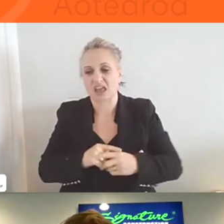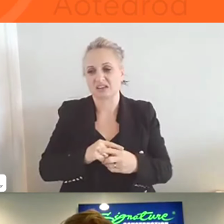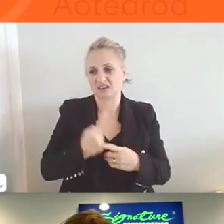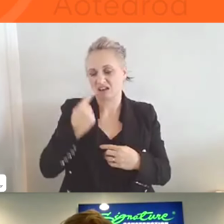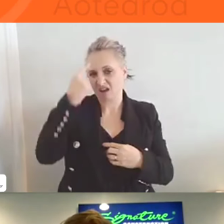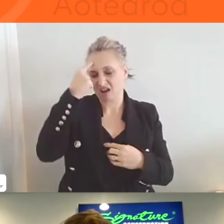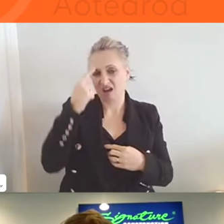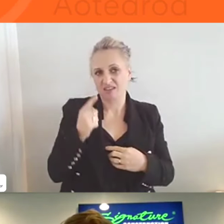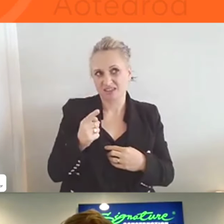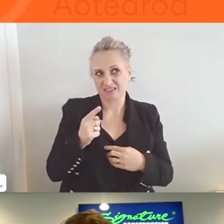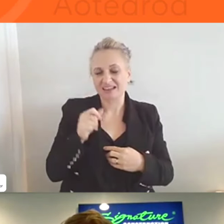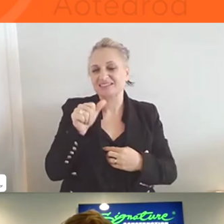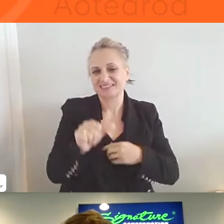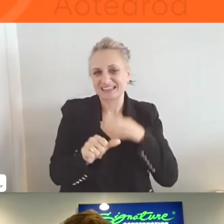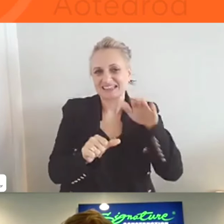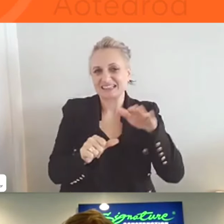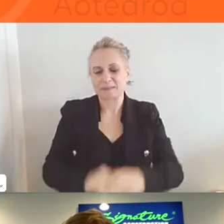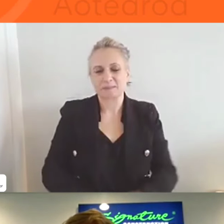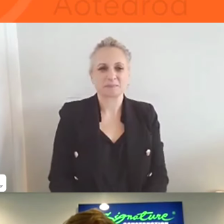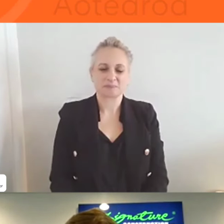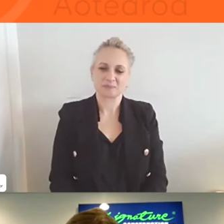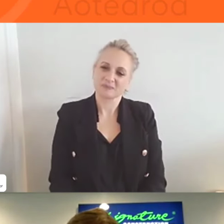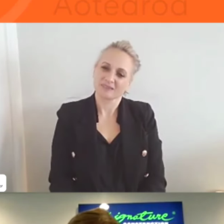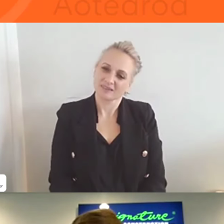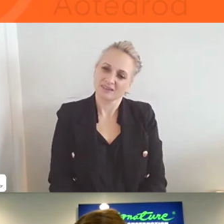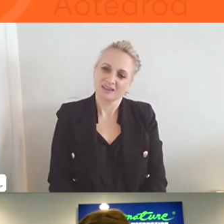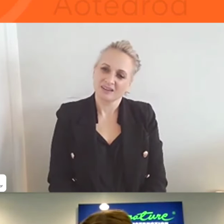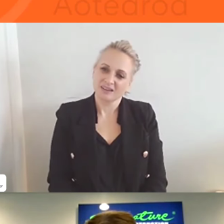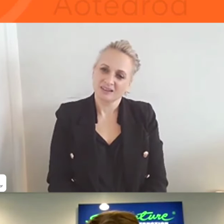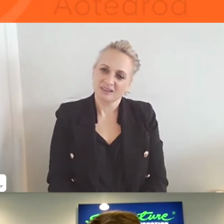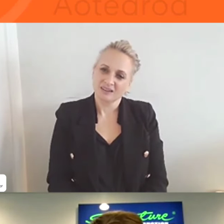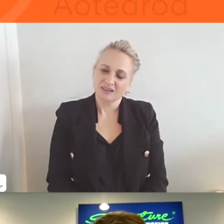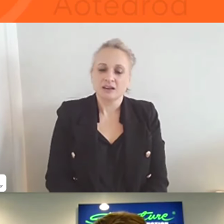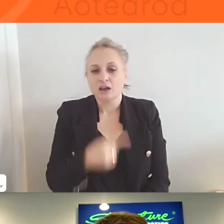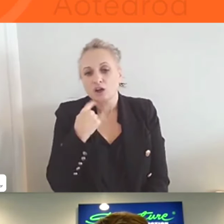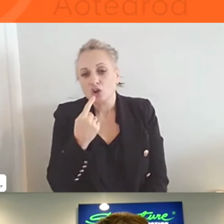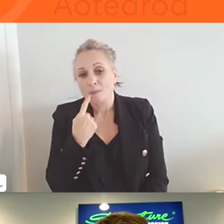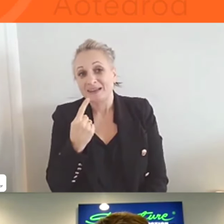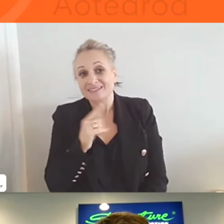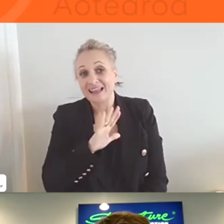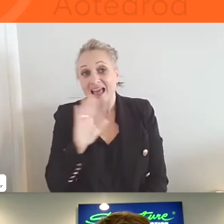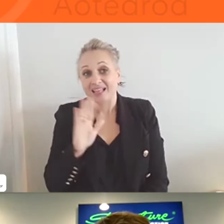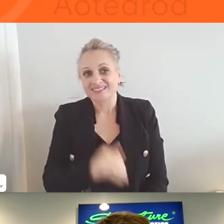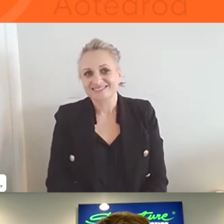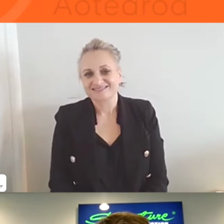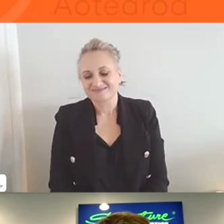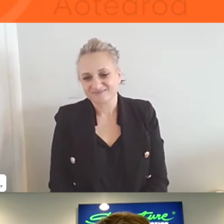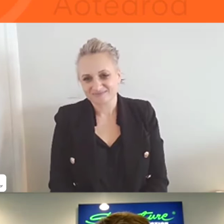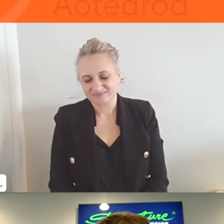our next step is with this. Comments from Helen? It's interesting, because